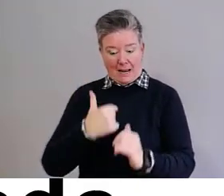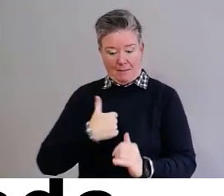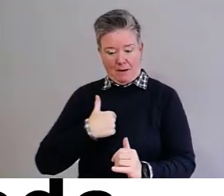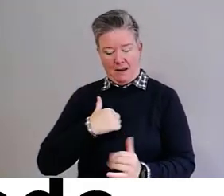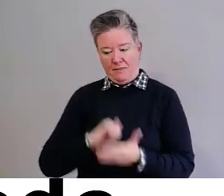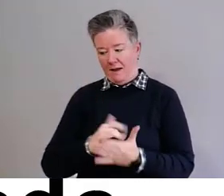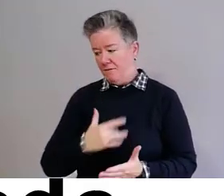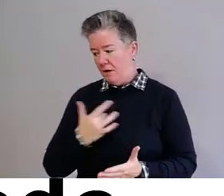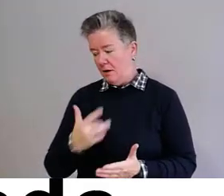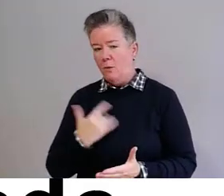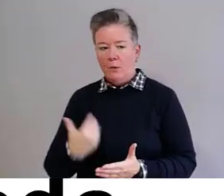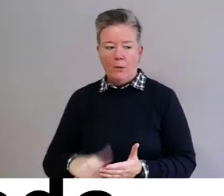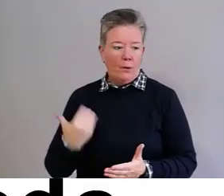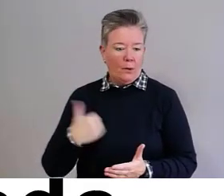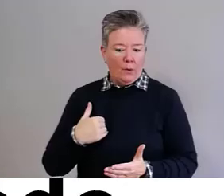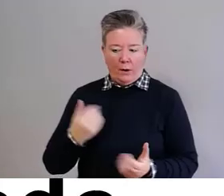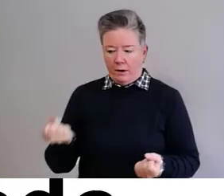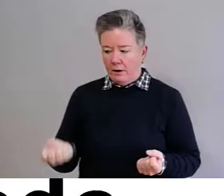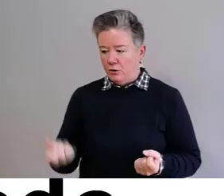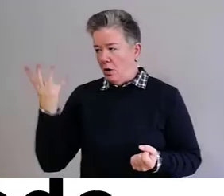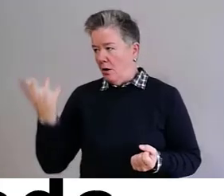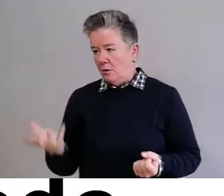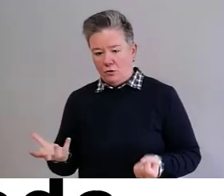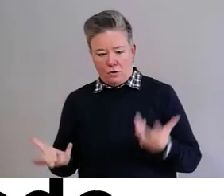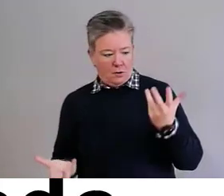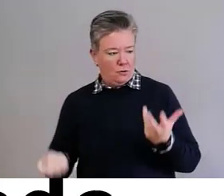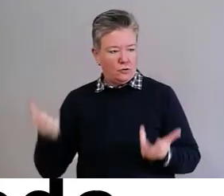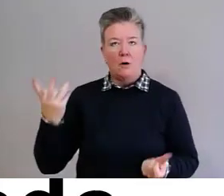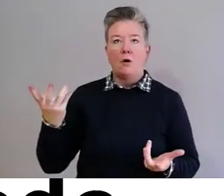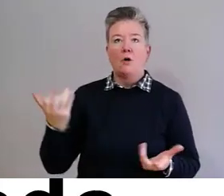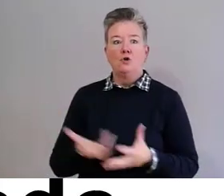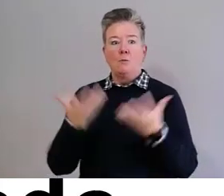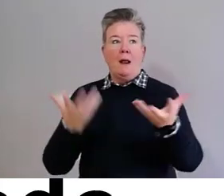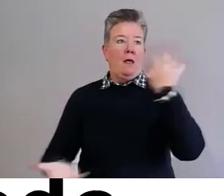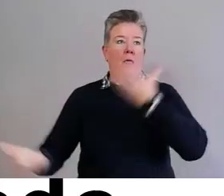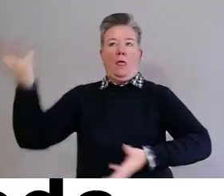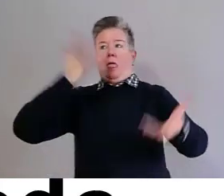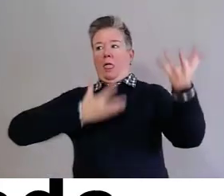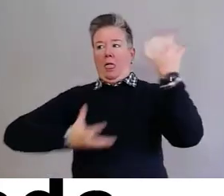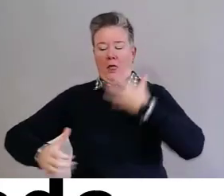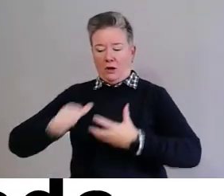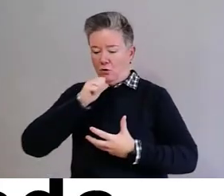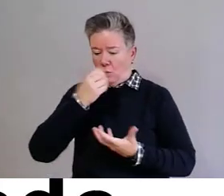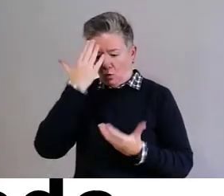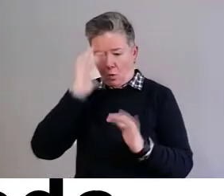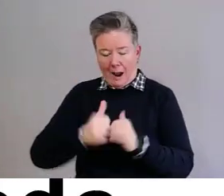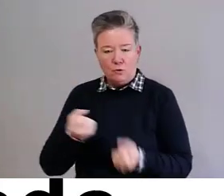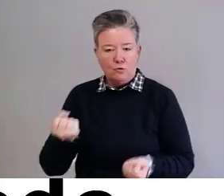a little bit like juggling one too many items when maybe you've never learned to juggle in the first place.